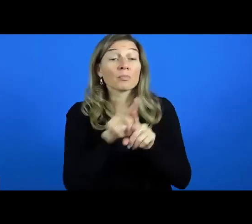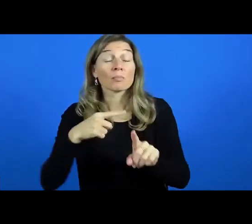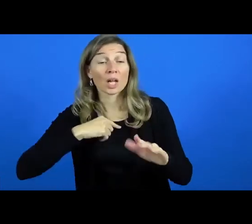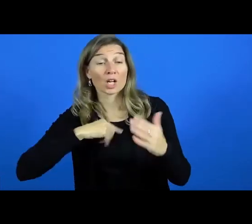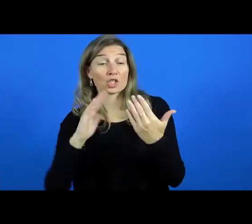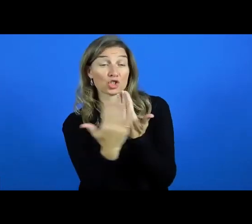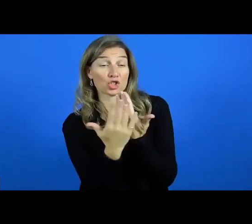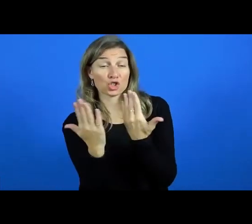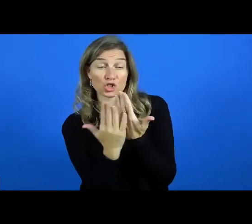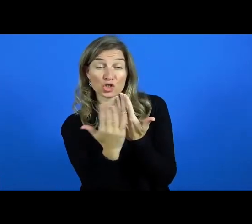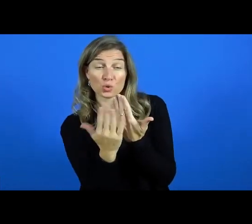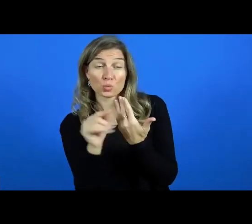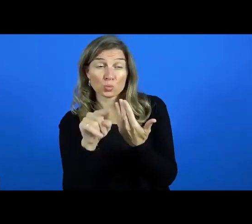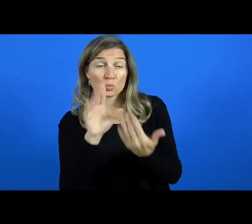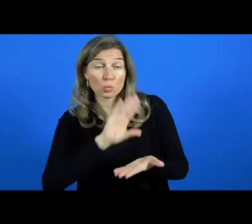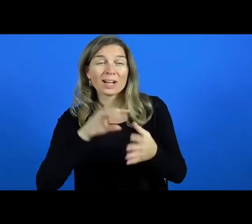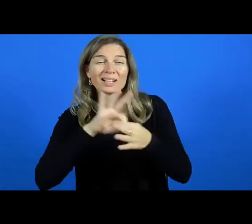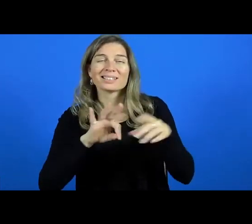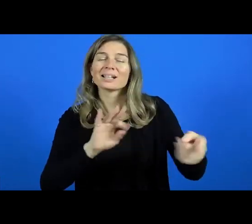the implementation of the Article 19 in the EU,